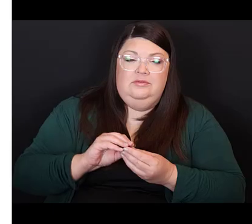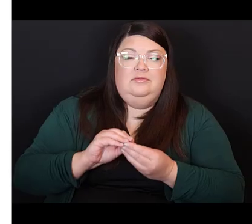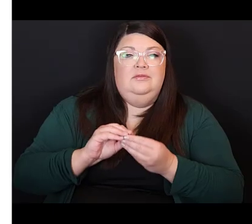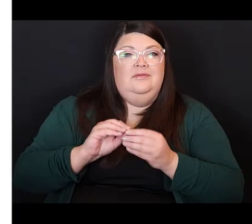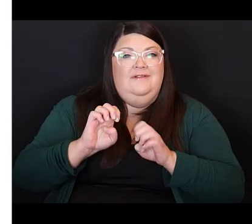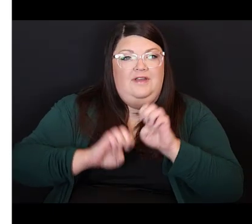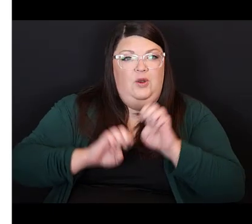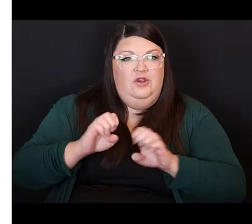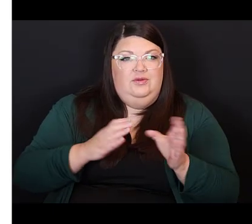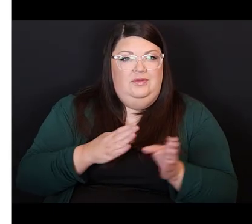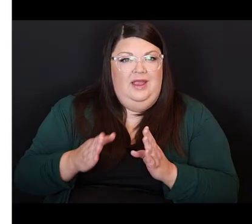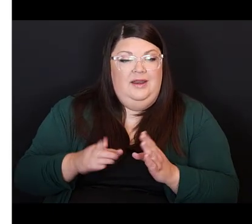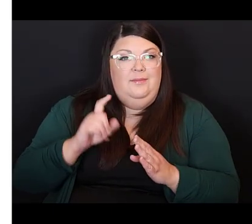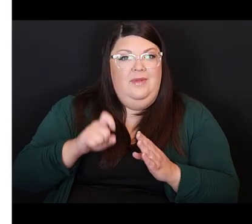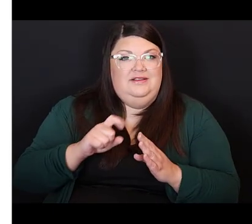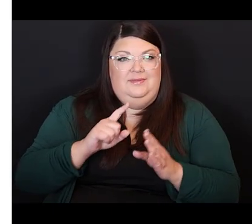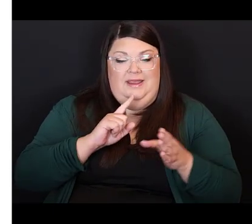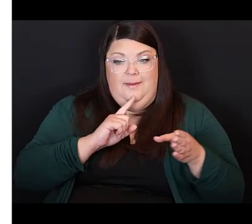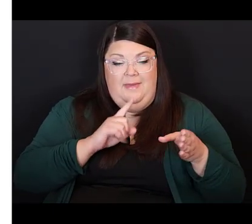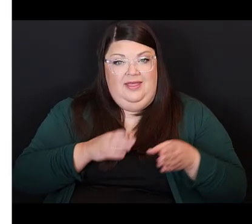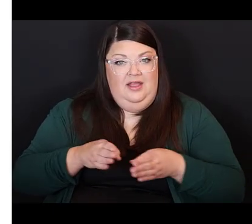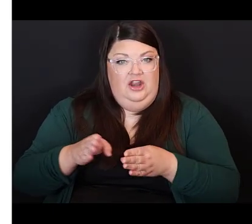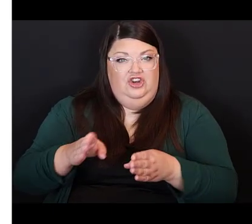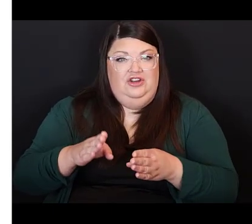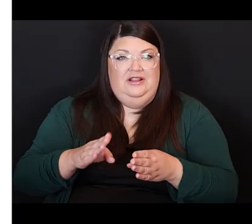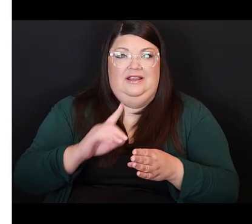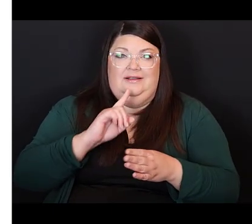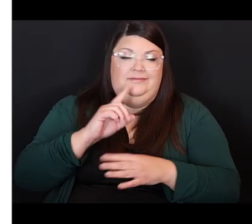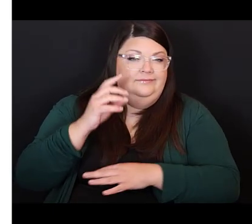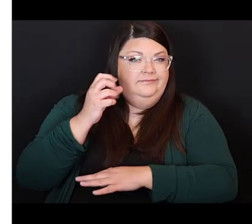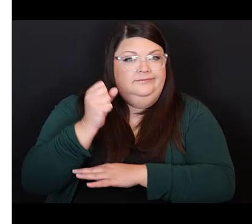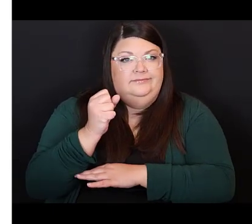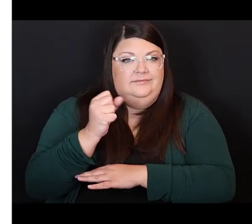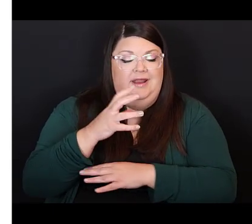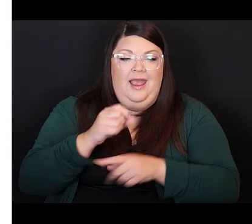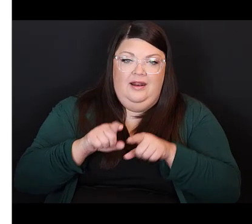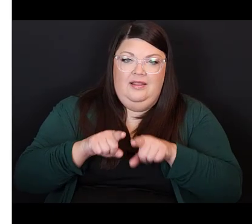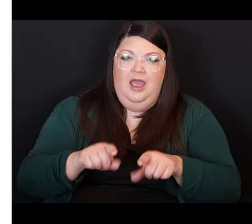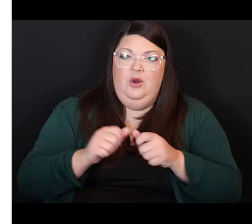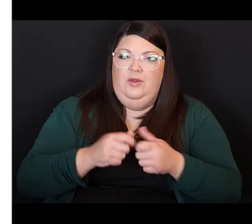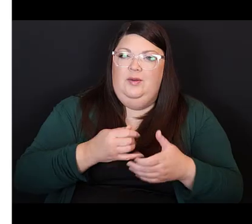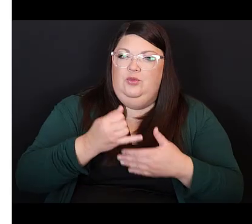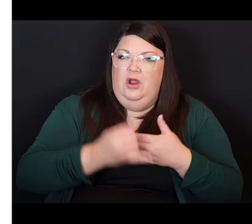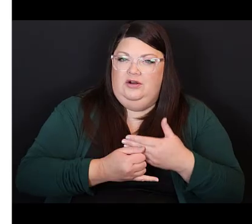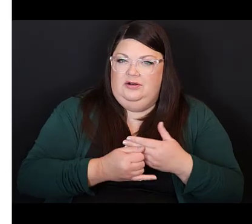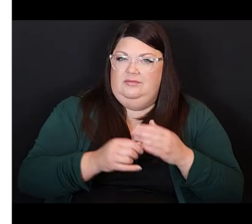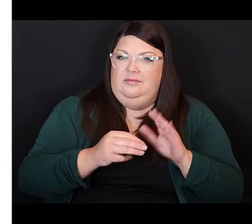This plan must be methodologically sound, aligned with the project’s logic model, and capable of